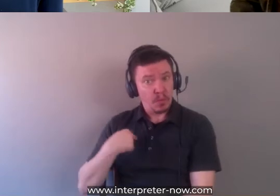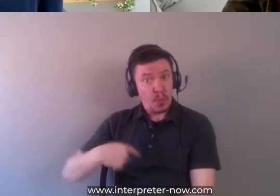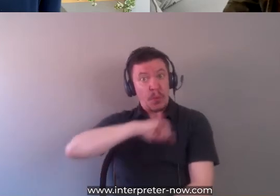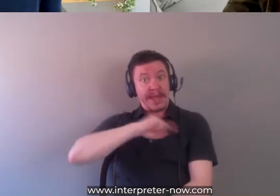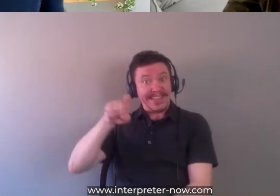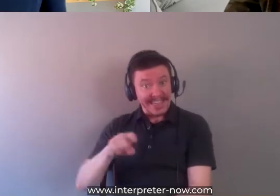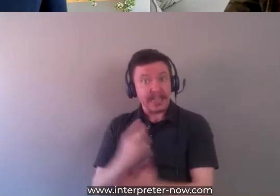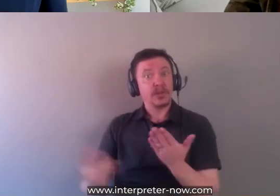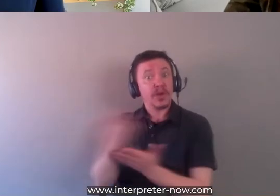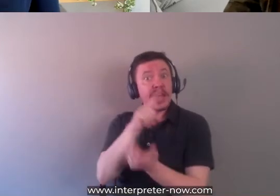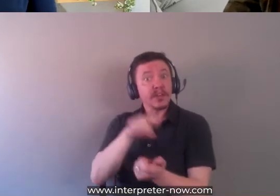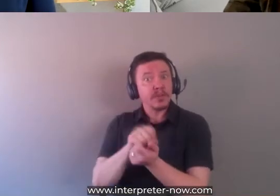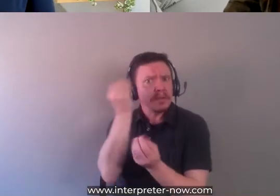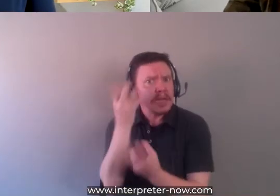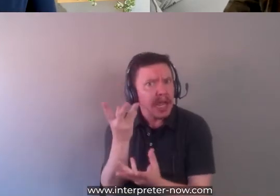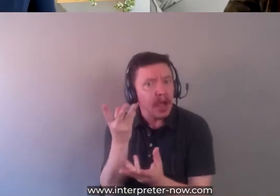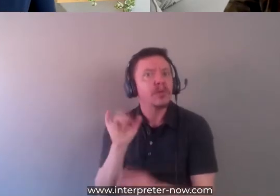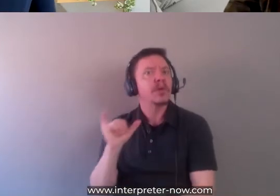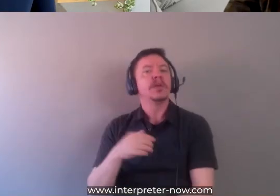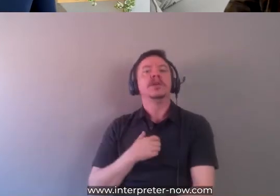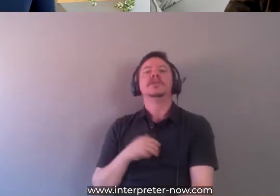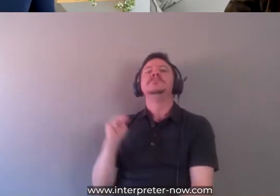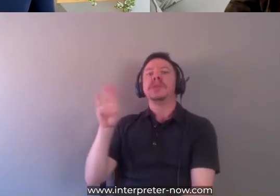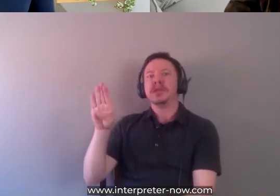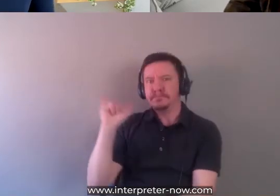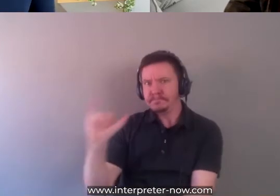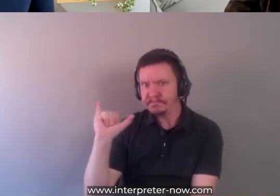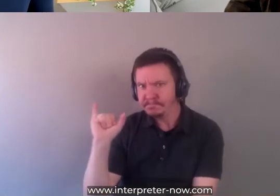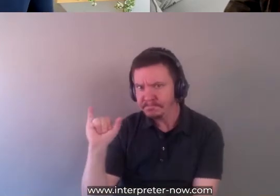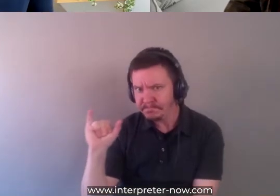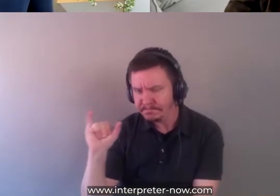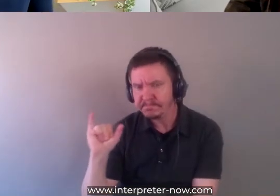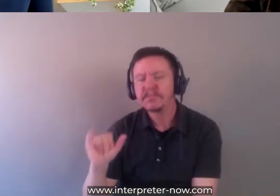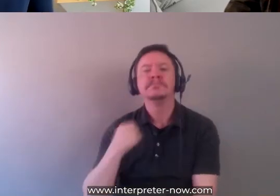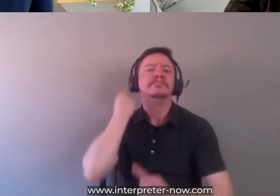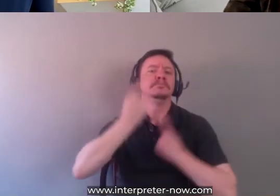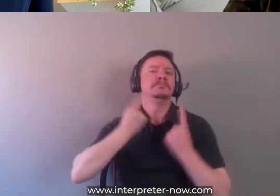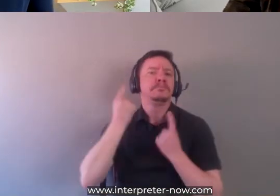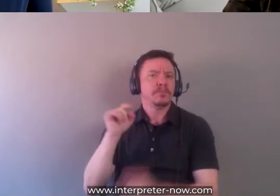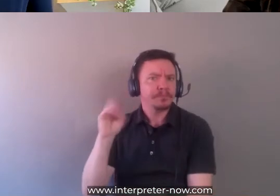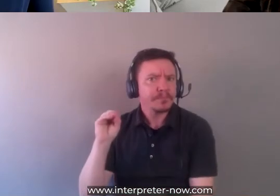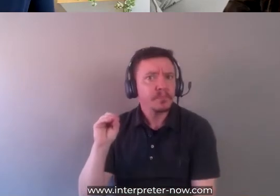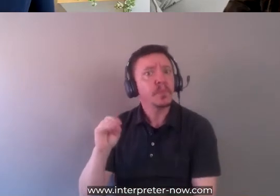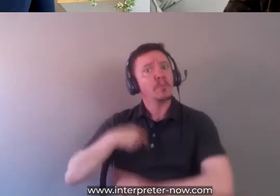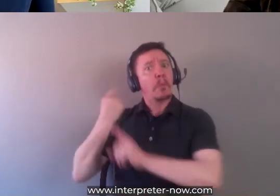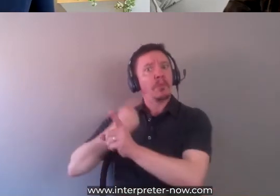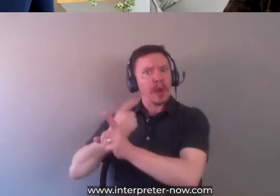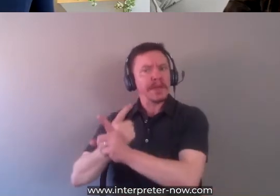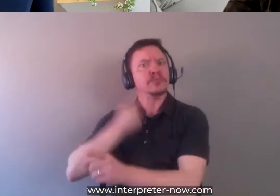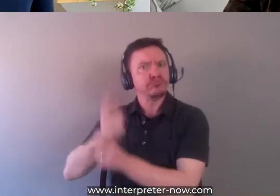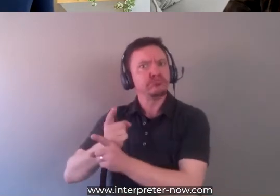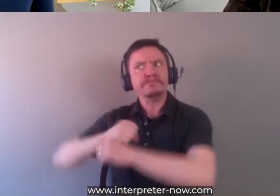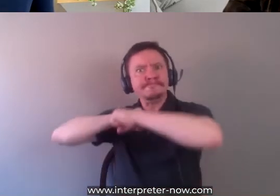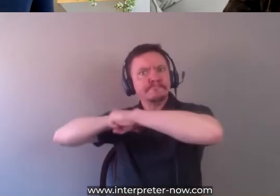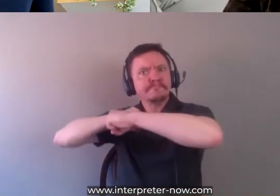Even thinking about some of the companies that are doing the right thing to provide